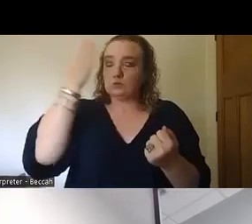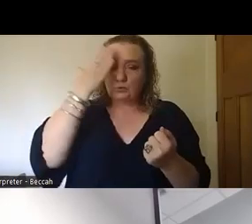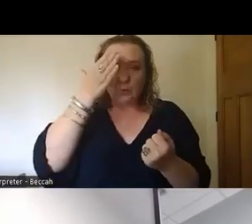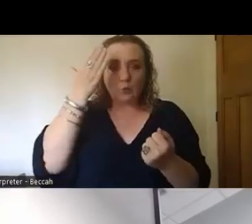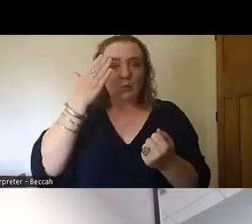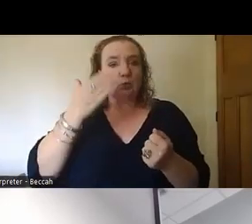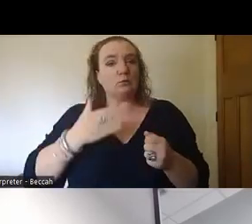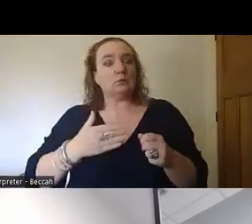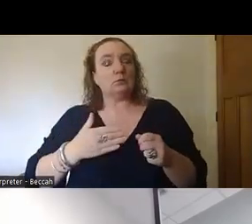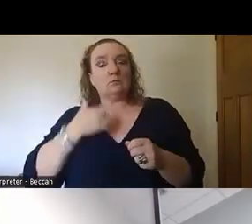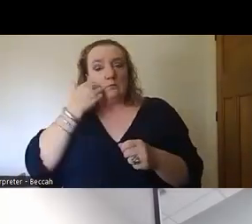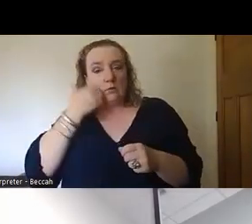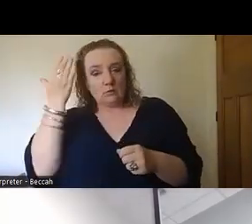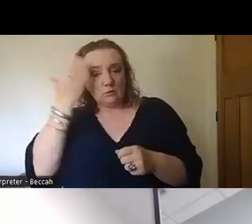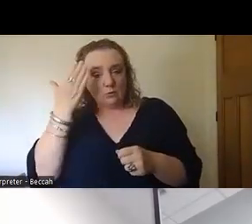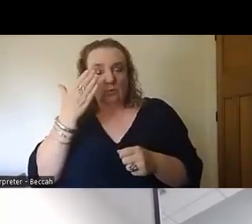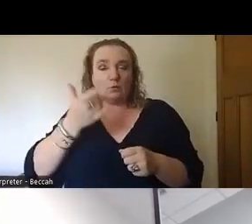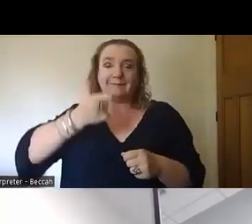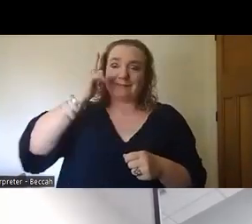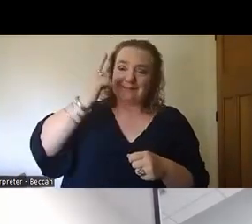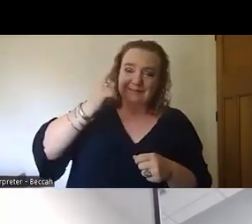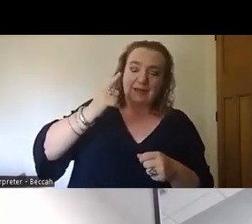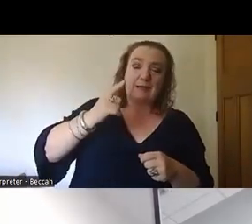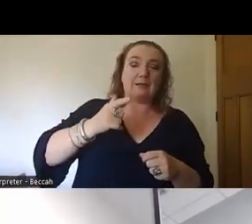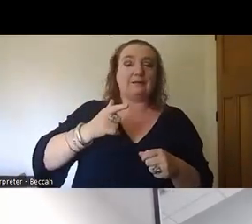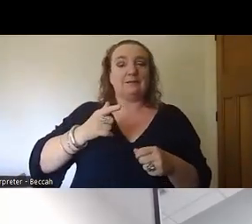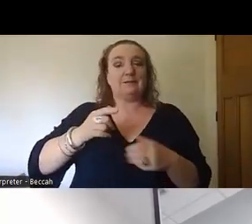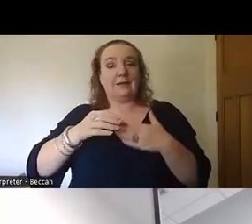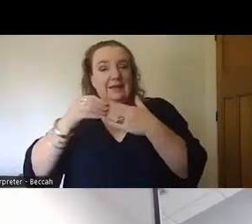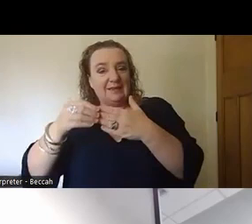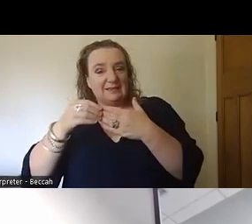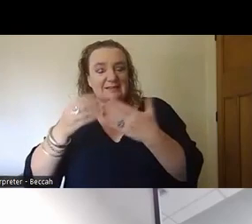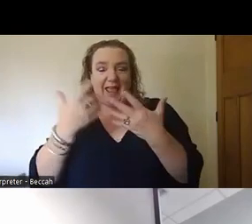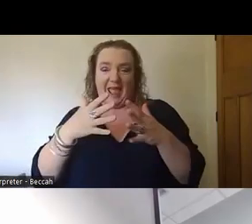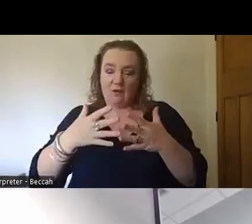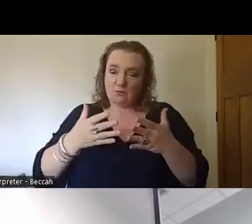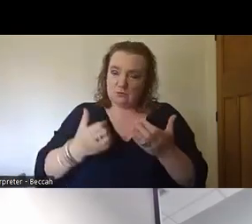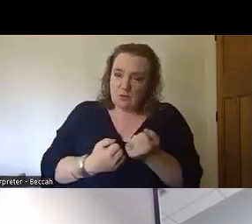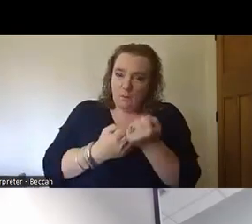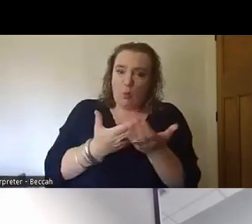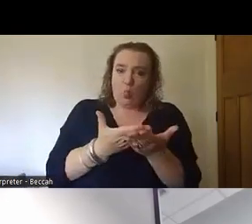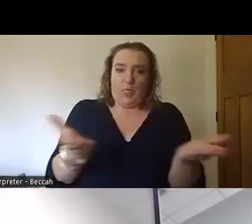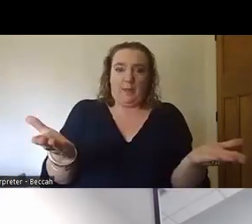our school leaders kaiako to engage, and to really think about those shifts